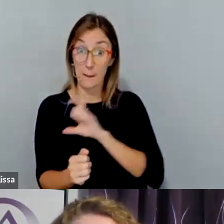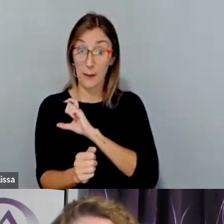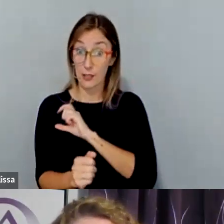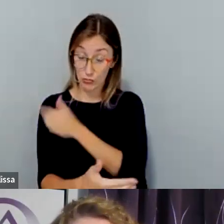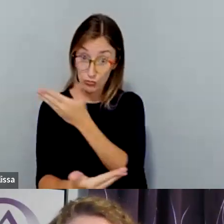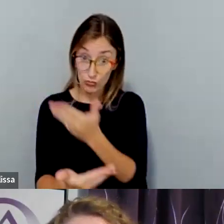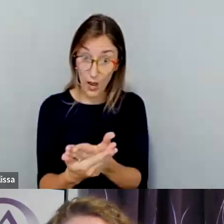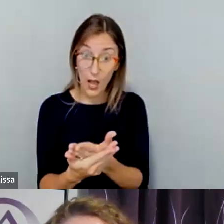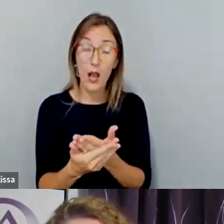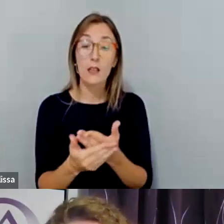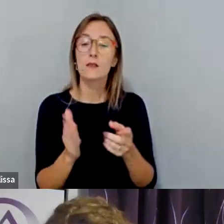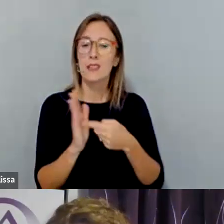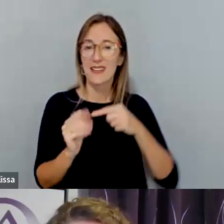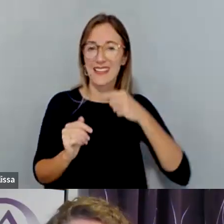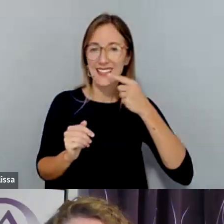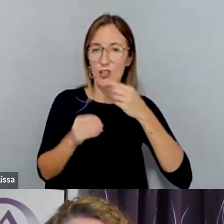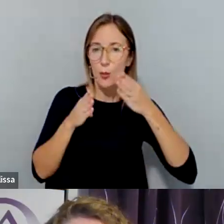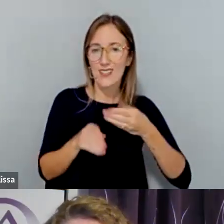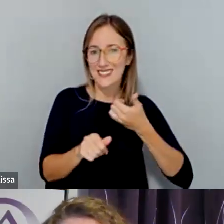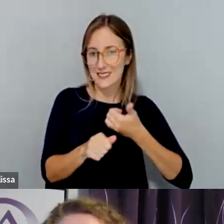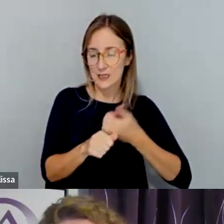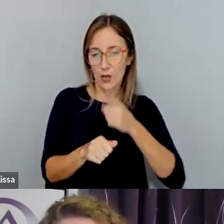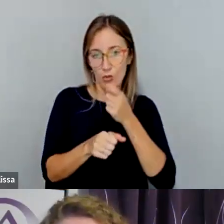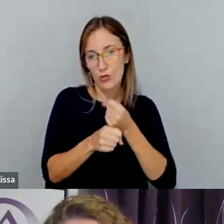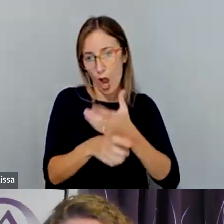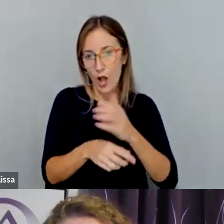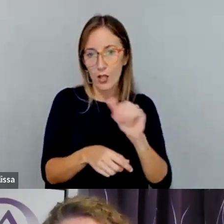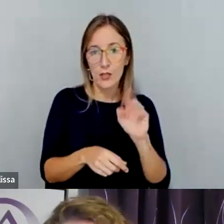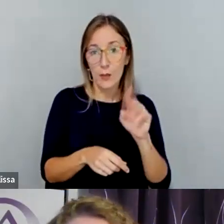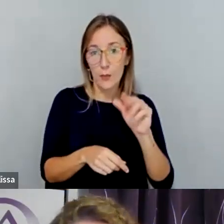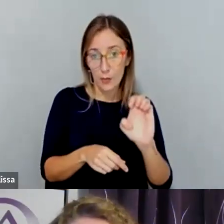Important, this happens in domestic violence situations